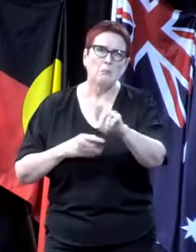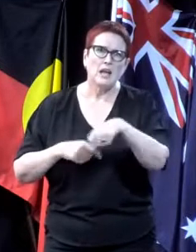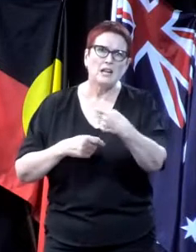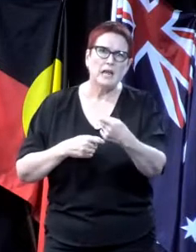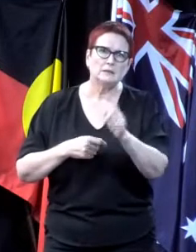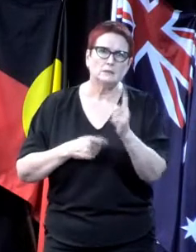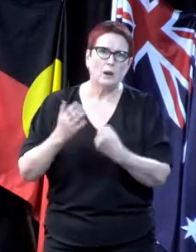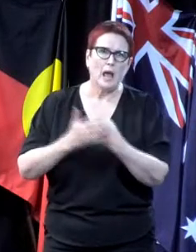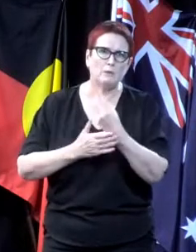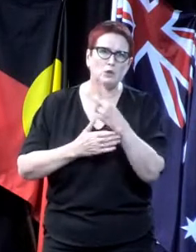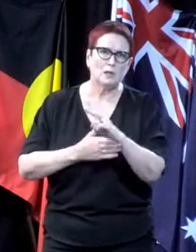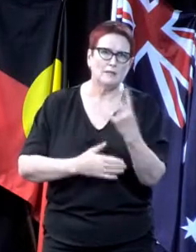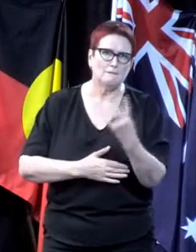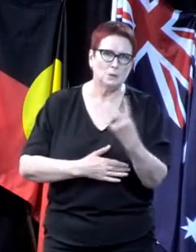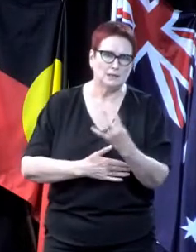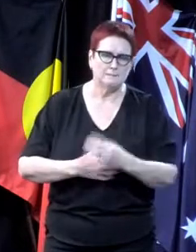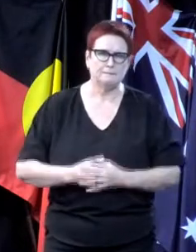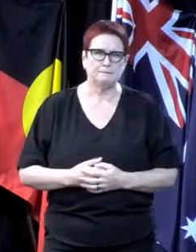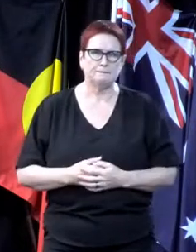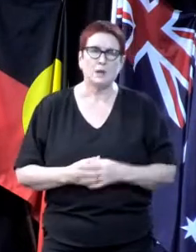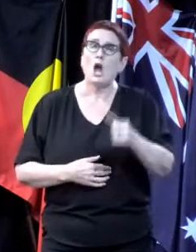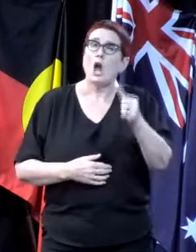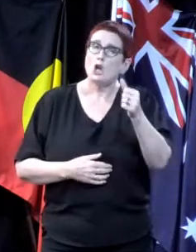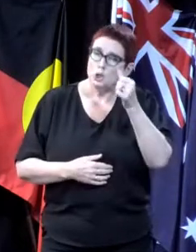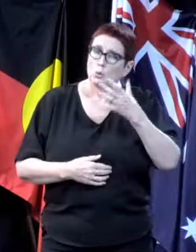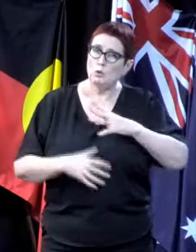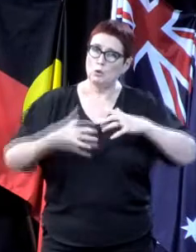I was aware that the inclusive education model was to be implemented the following year.